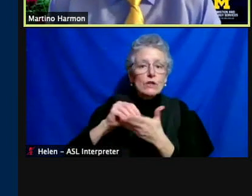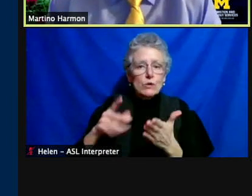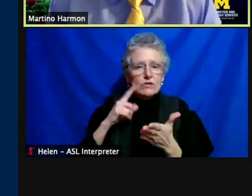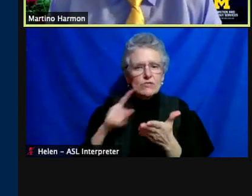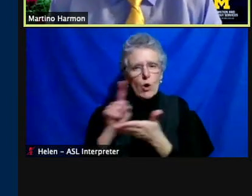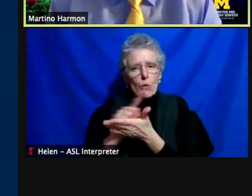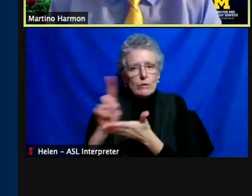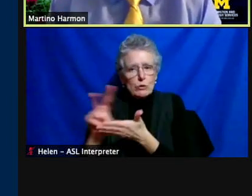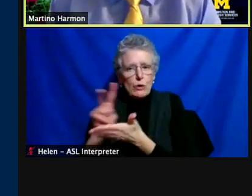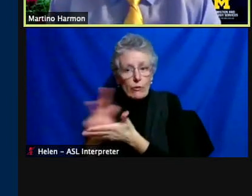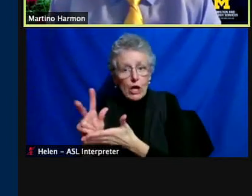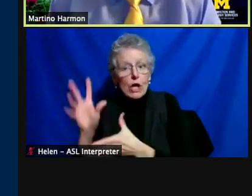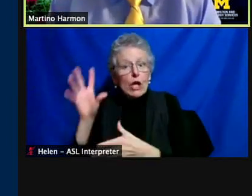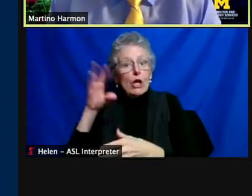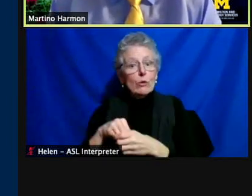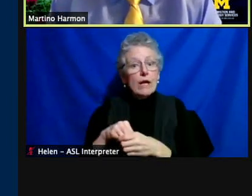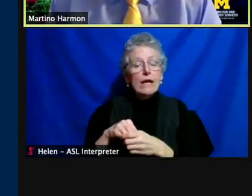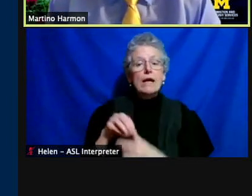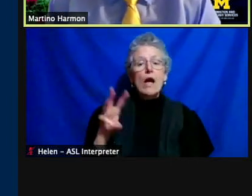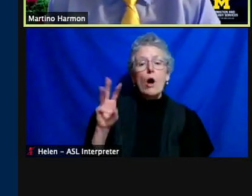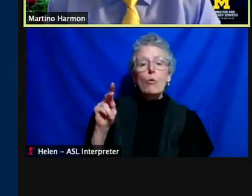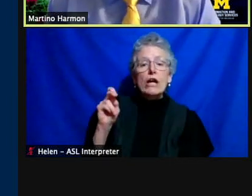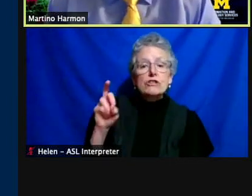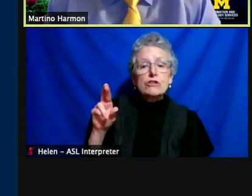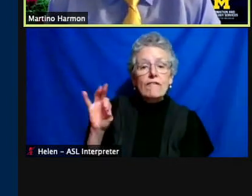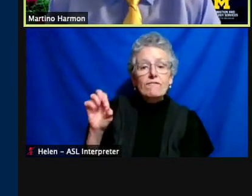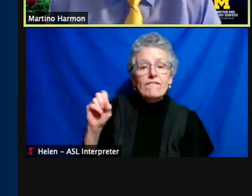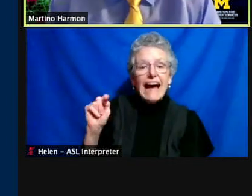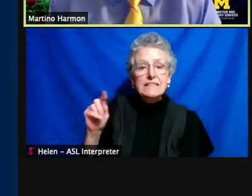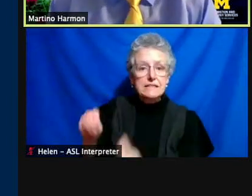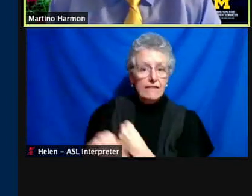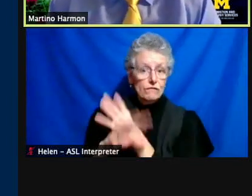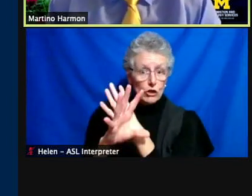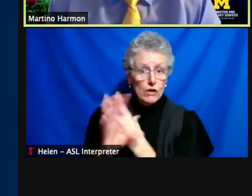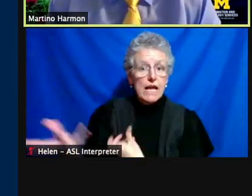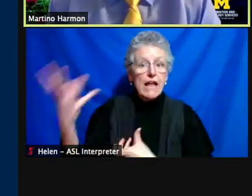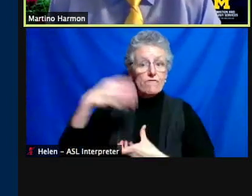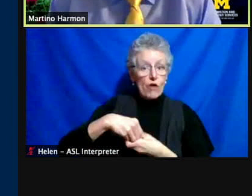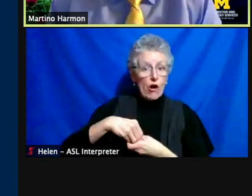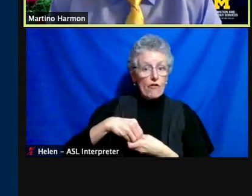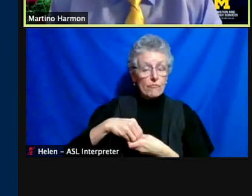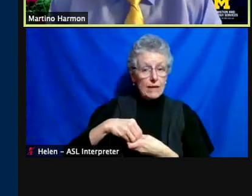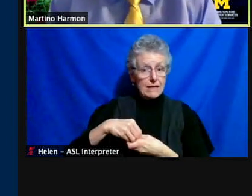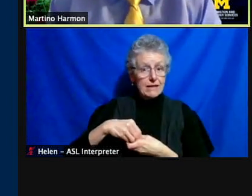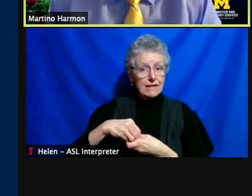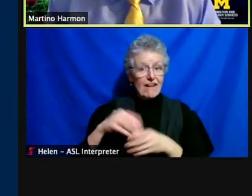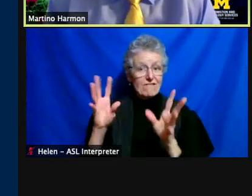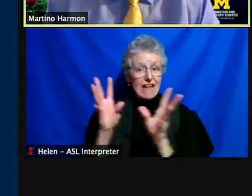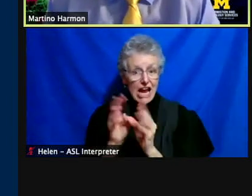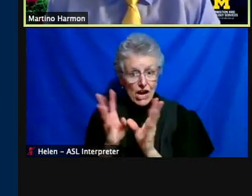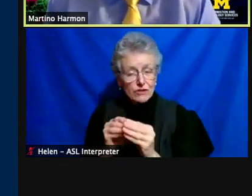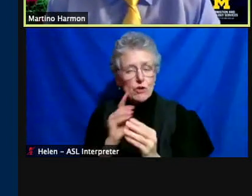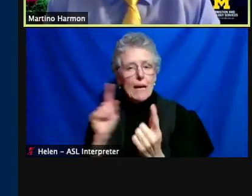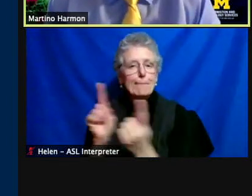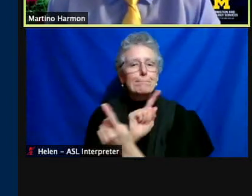including the Virtual Winterfest Involvement Fair, so students can meet other student organization leaders